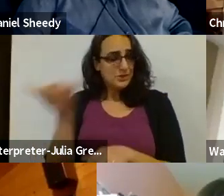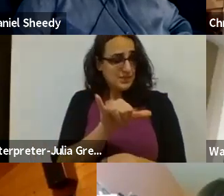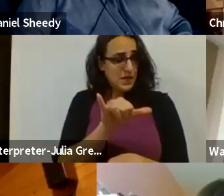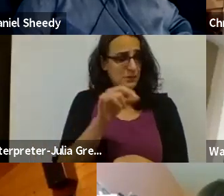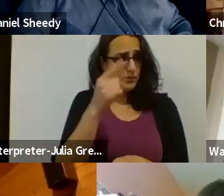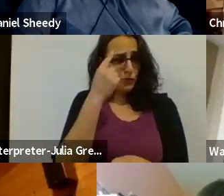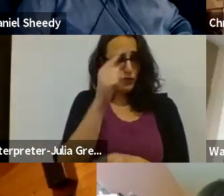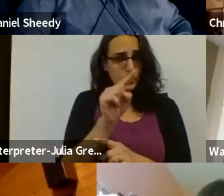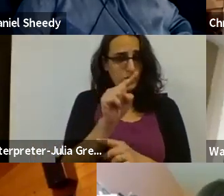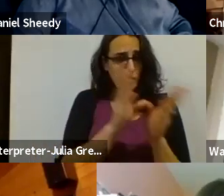Carolyn Gallagher: A meeting that Carolyn Gallagher: Dan wasn't